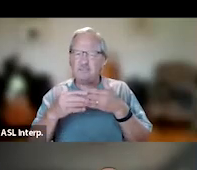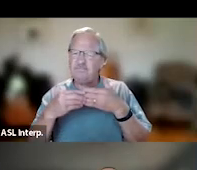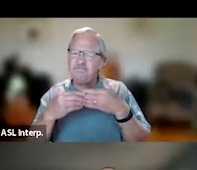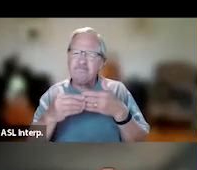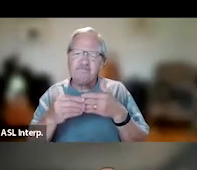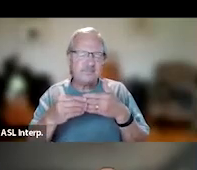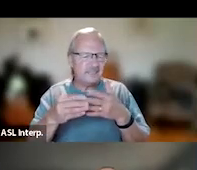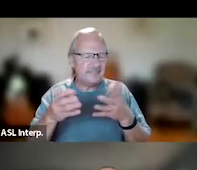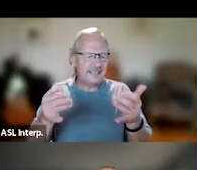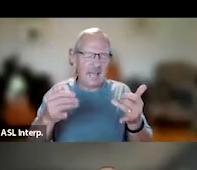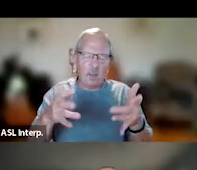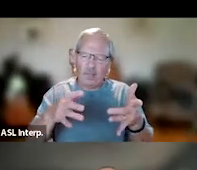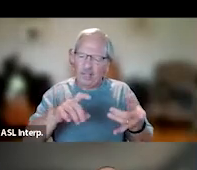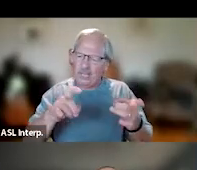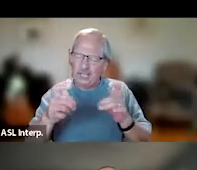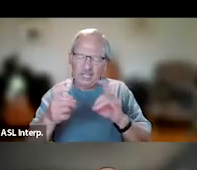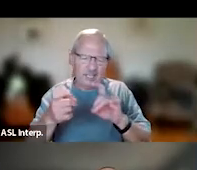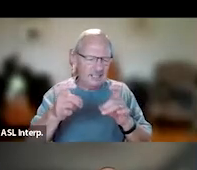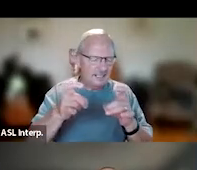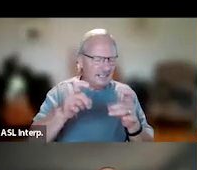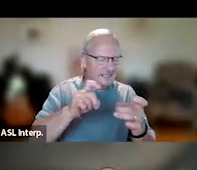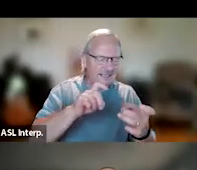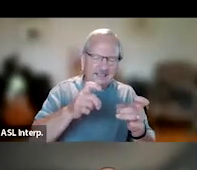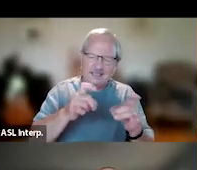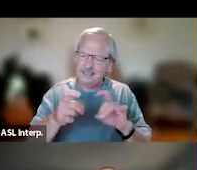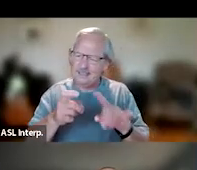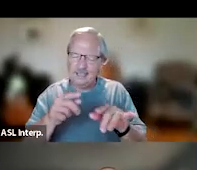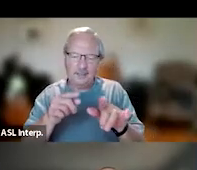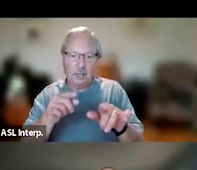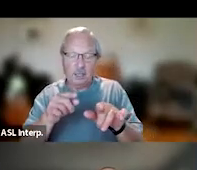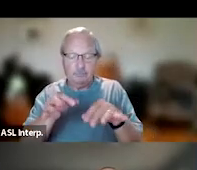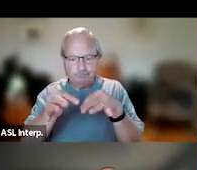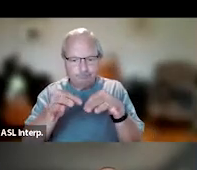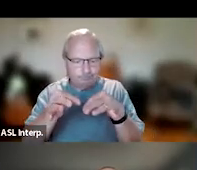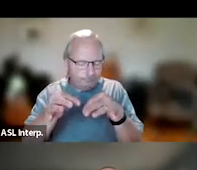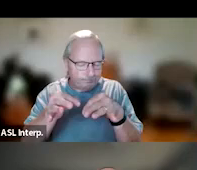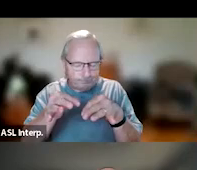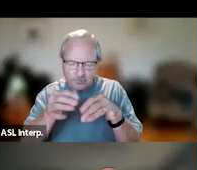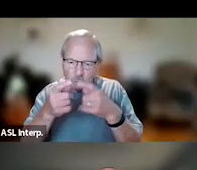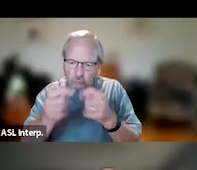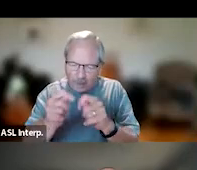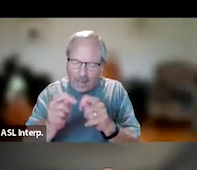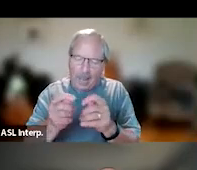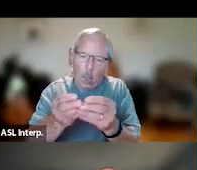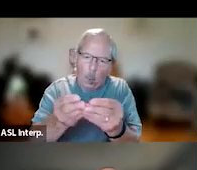continuing to kind of be fine tuned over the next few months, as things go.